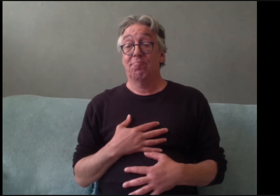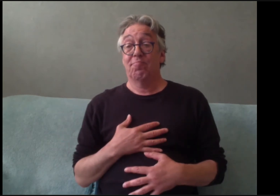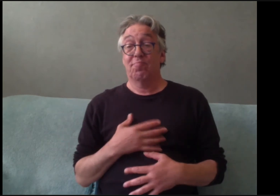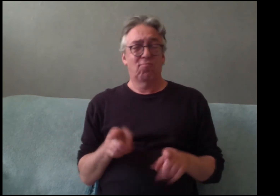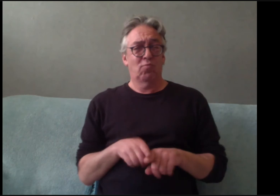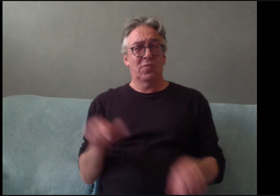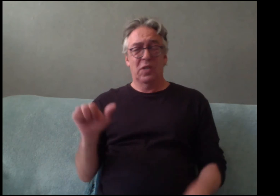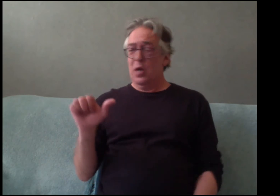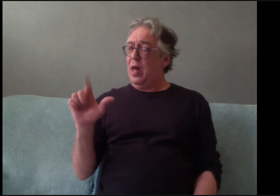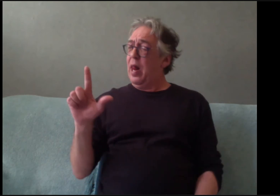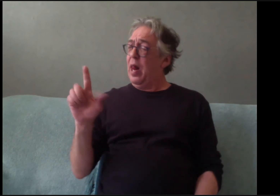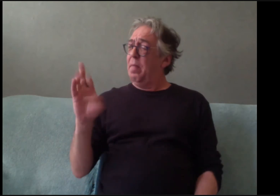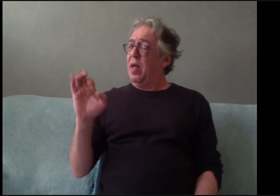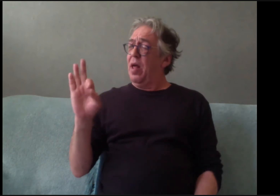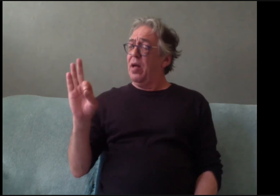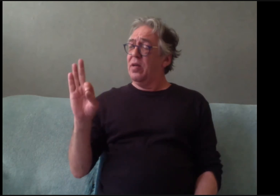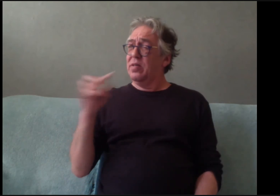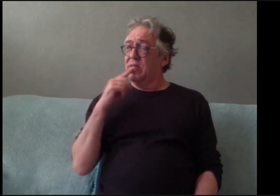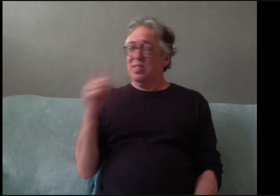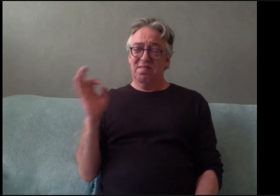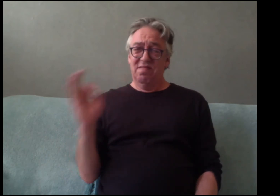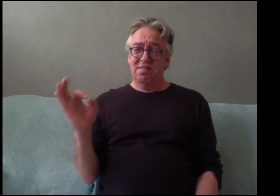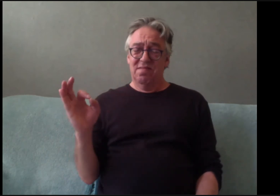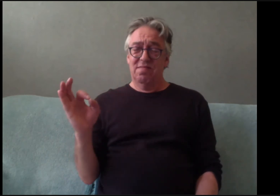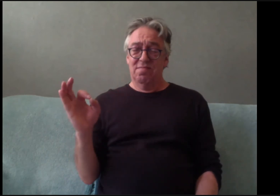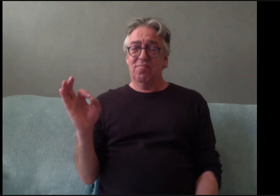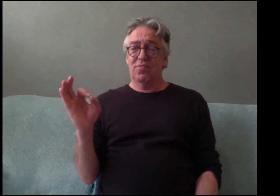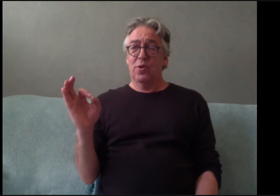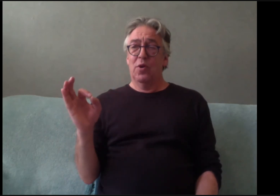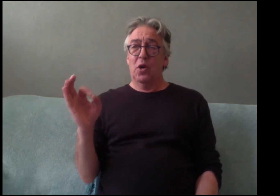But our members really remain also careful about this.